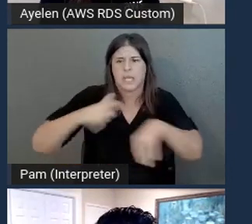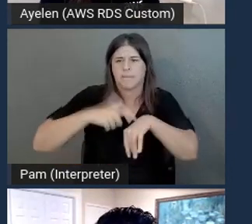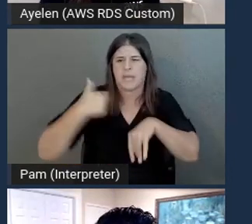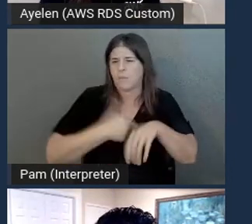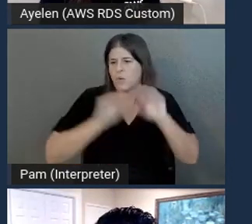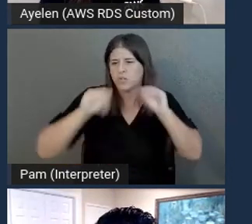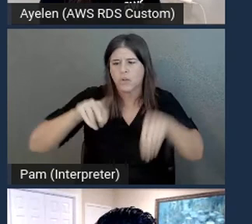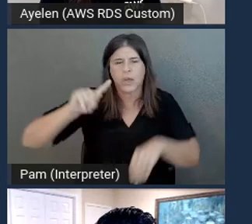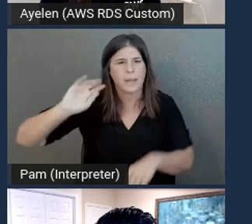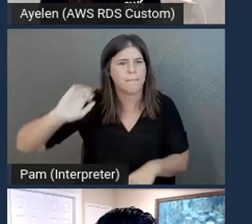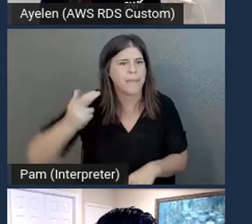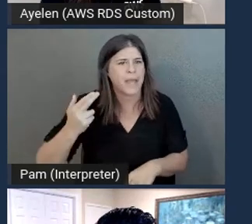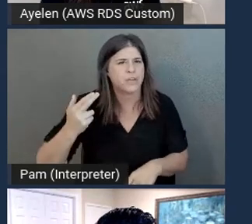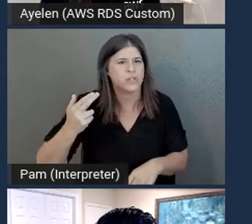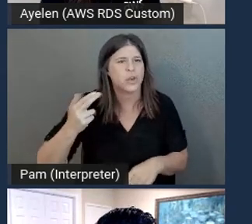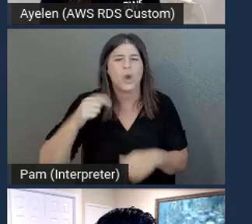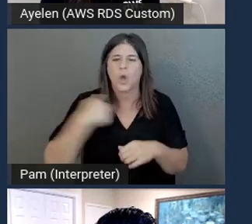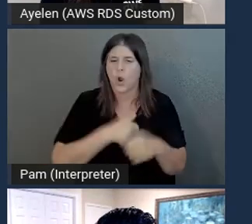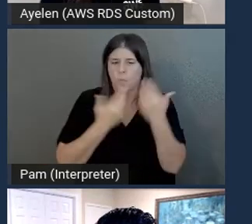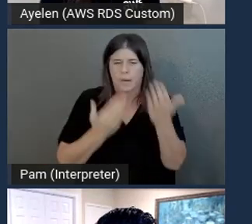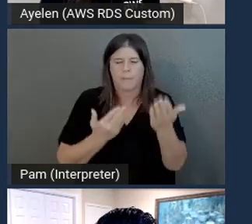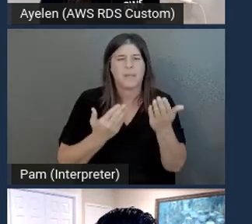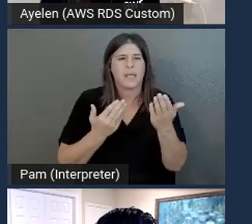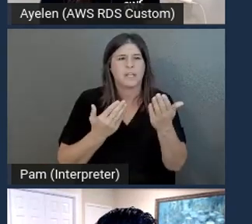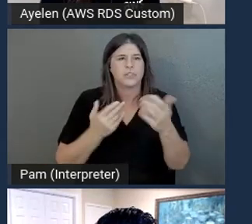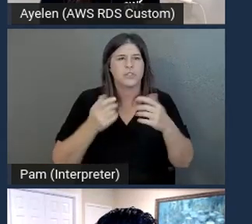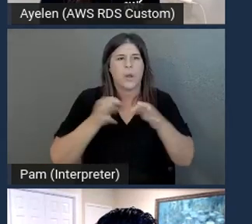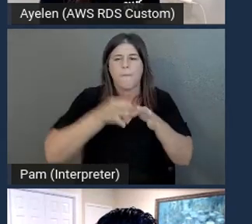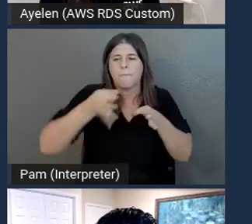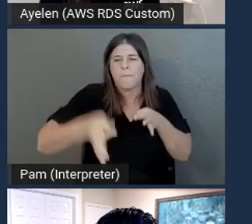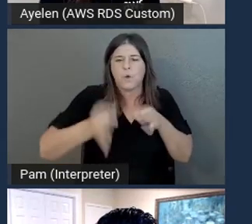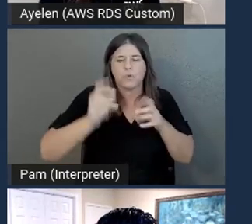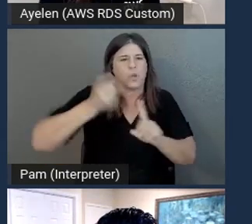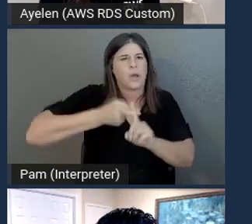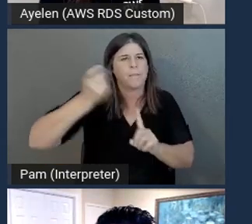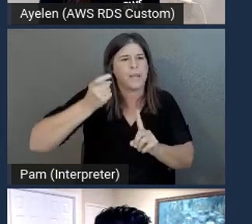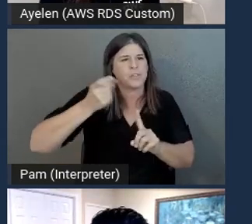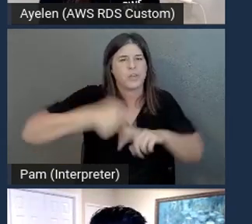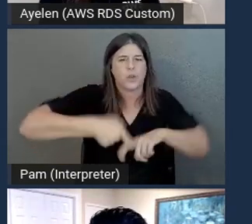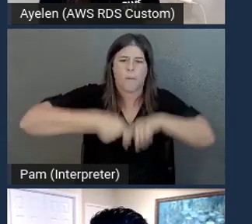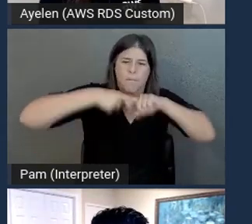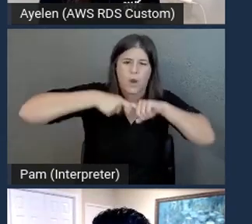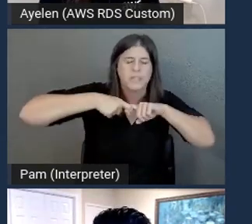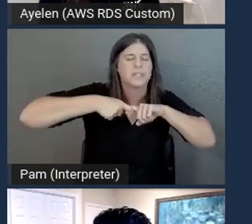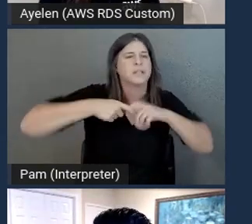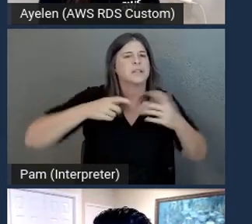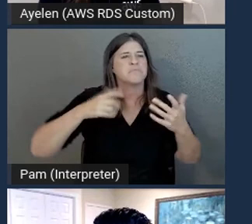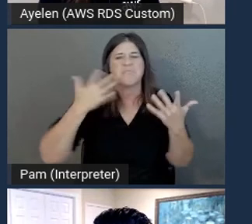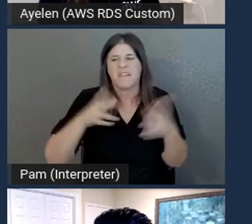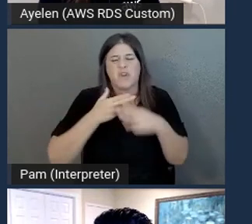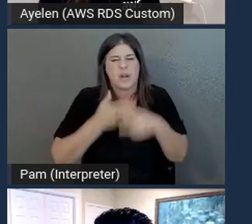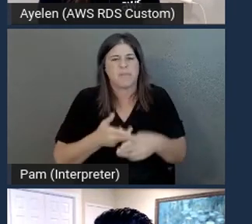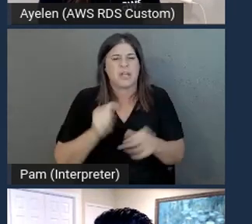The recommendation is to post automation. As I mentioned earlier, you will introduce new APS for that.